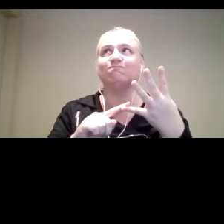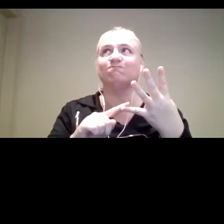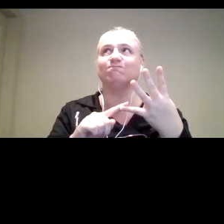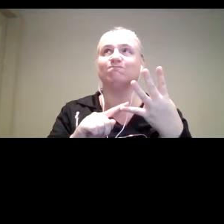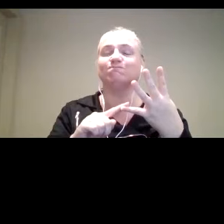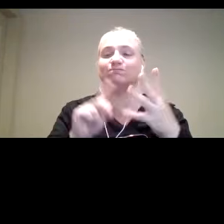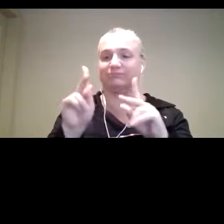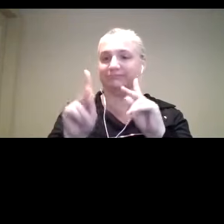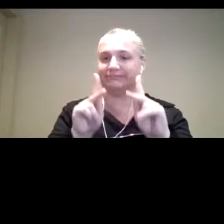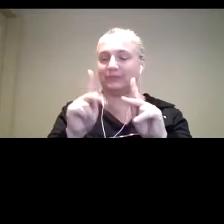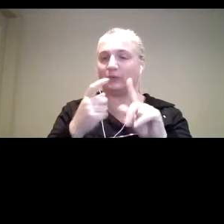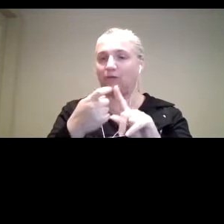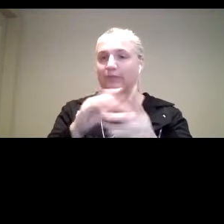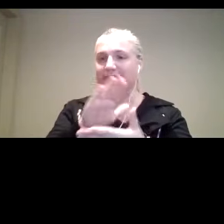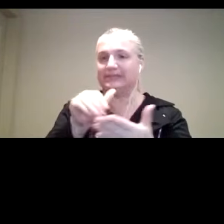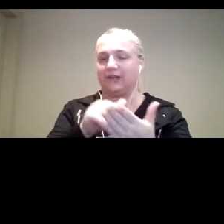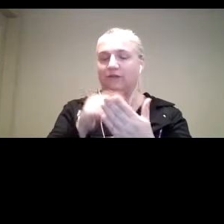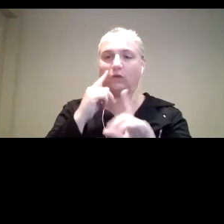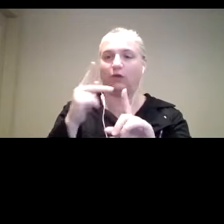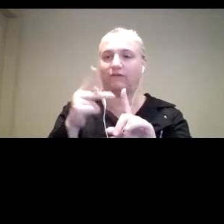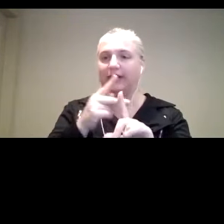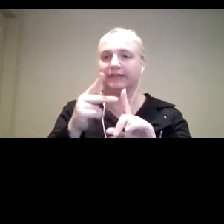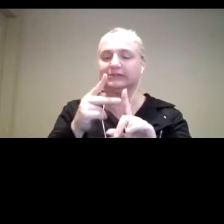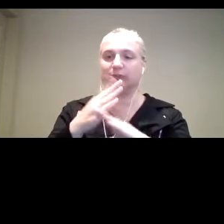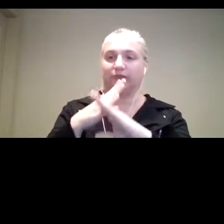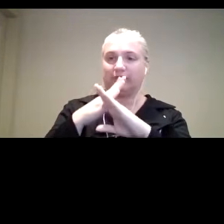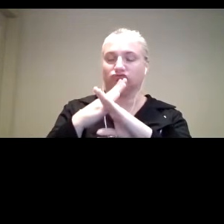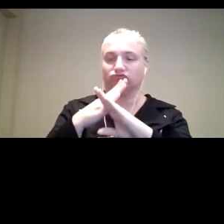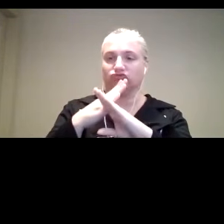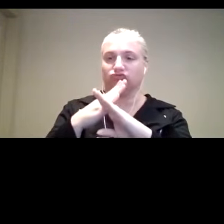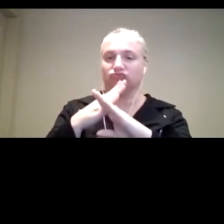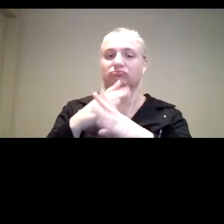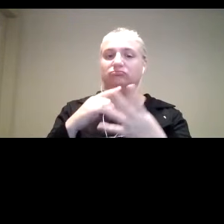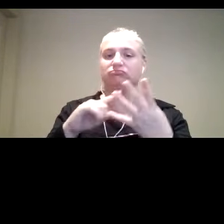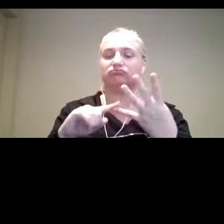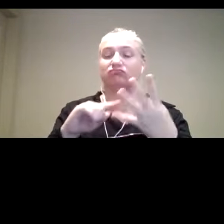from the Center for Violence Prevention. And together, we created